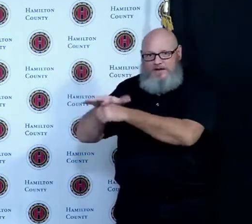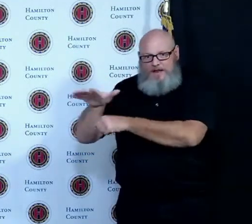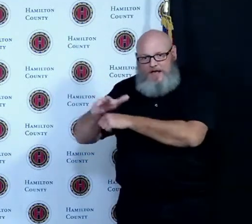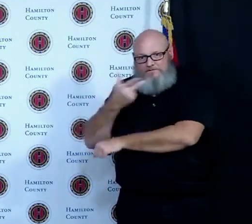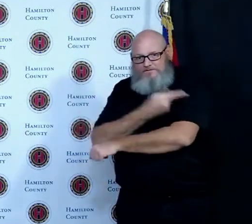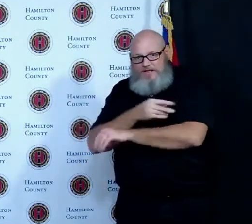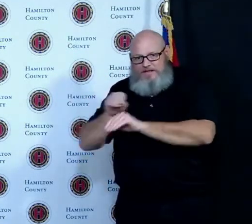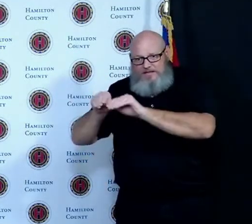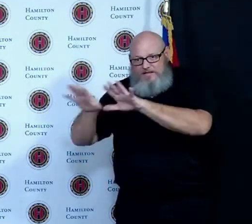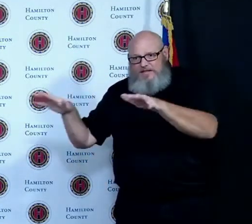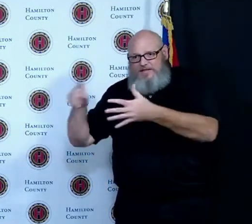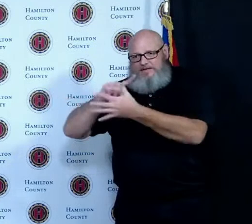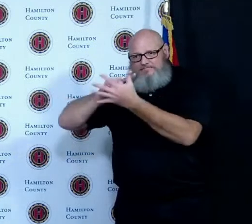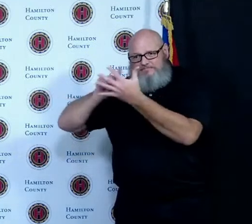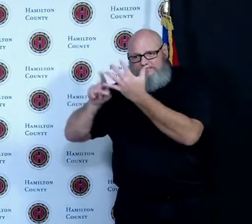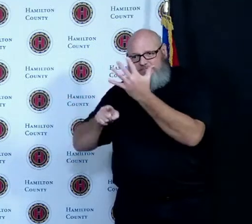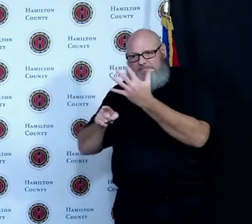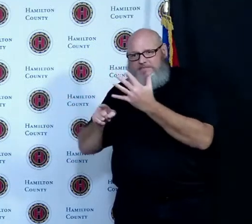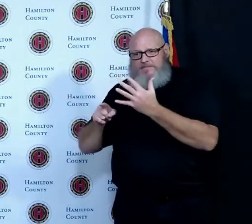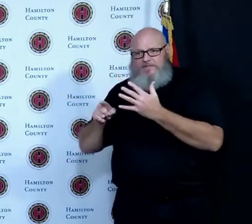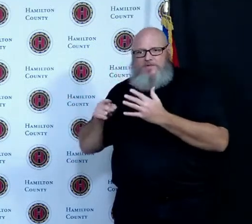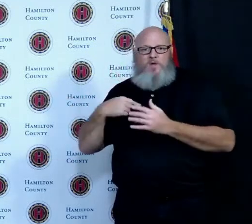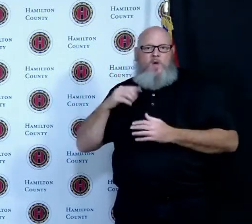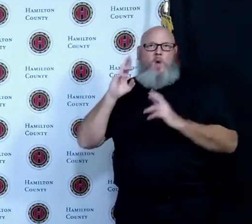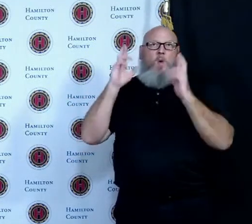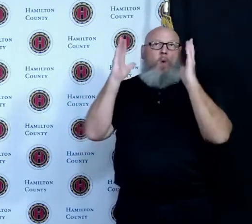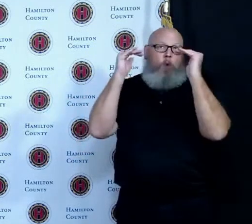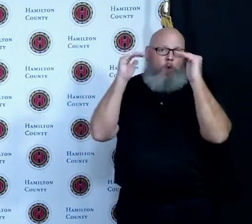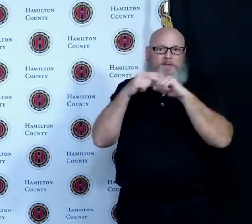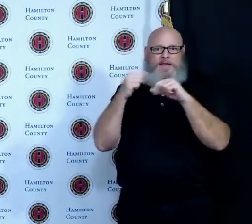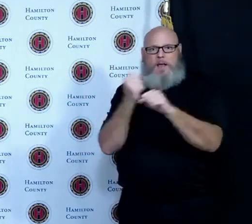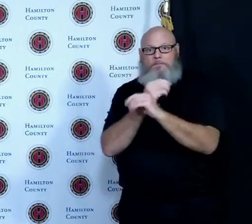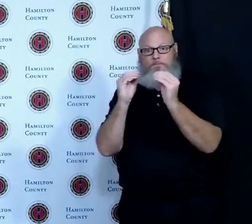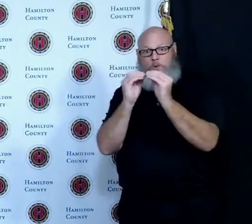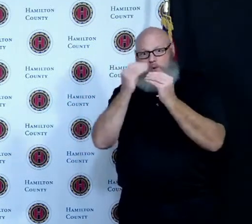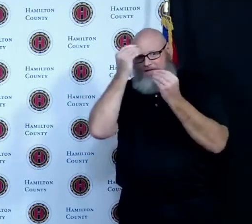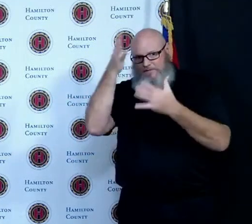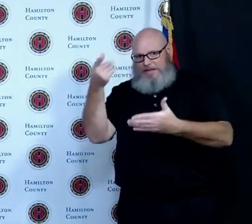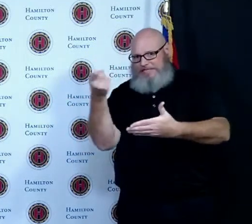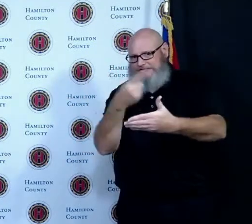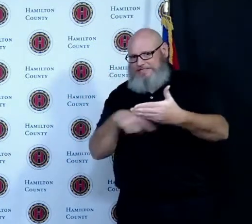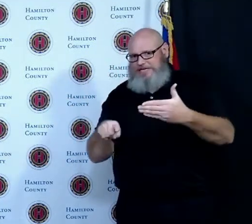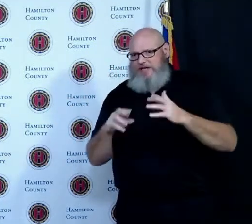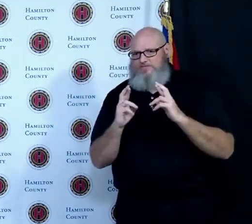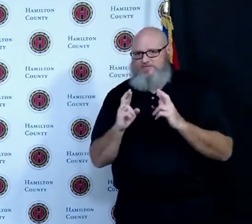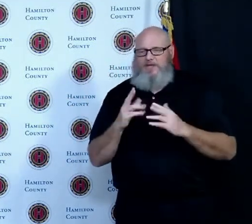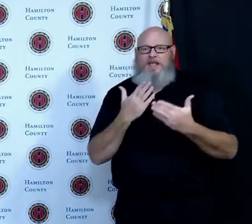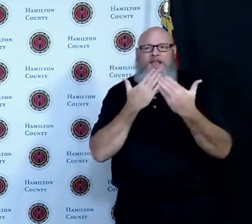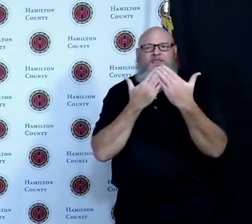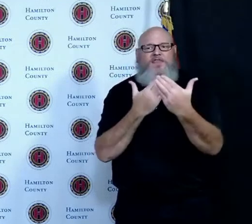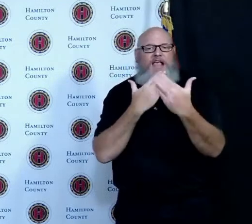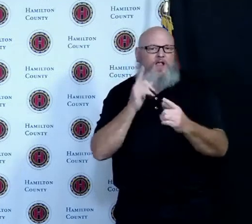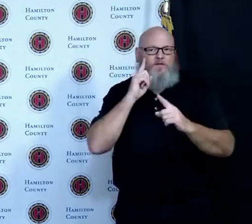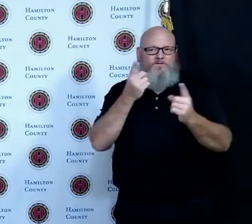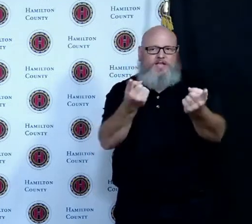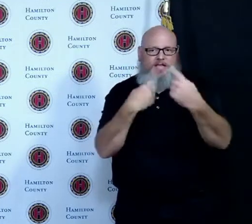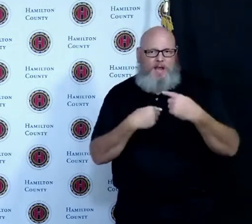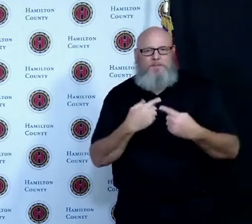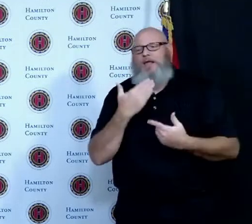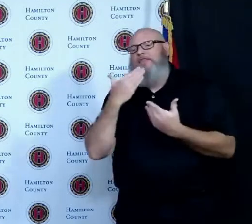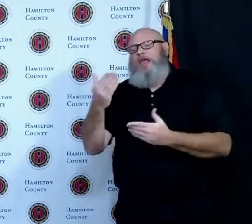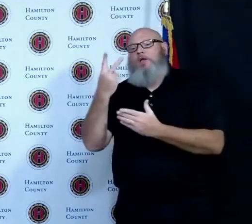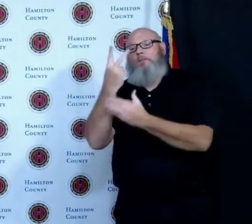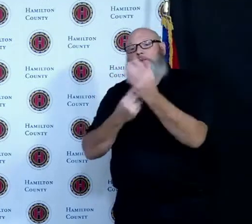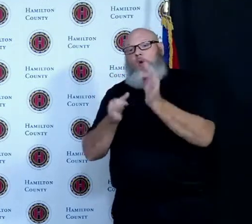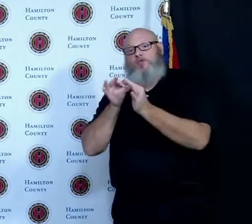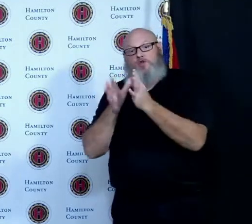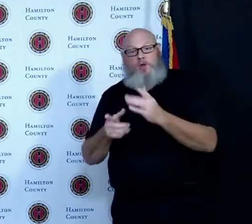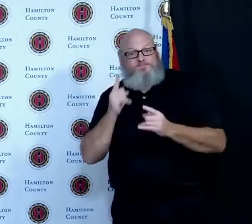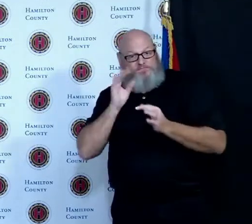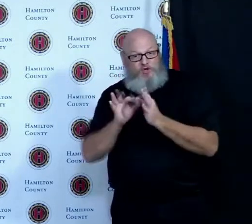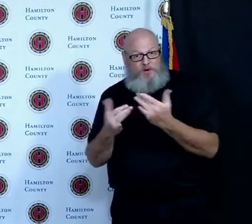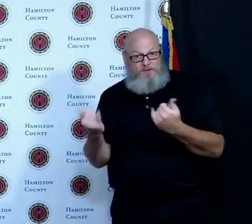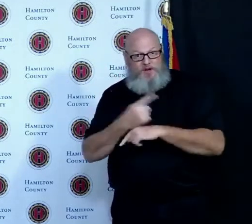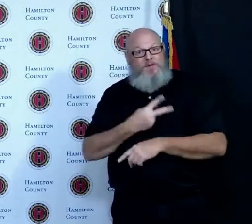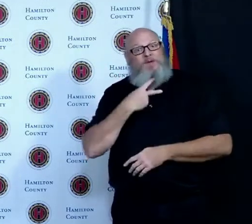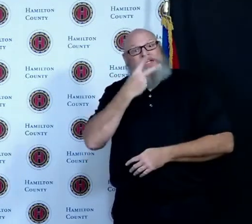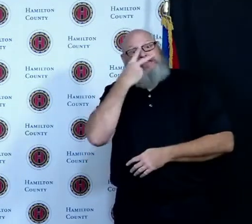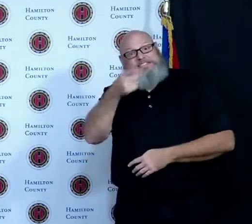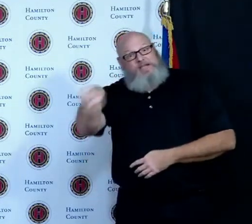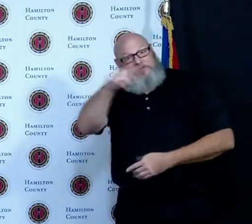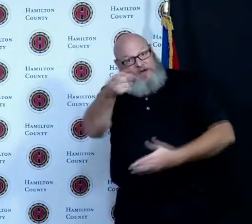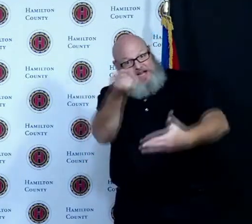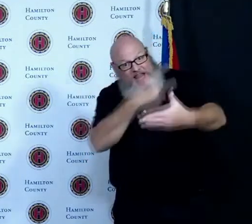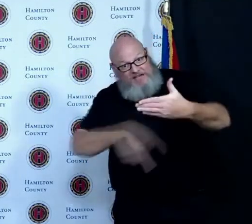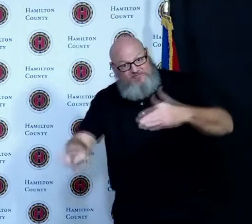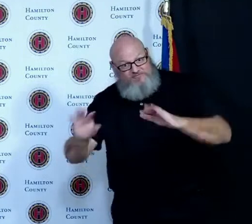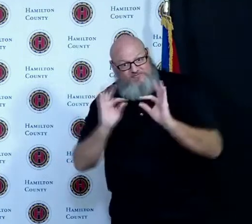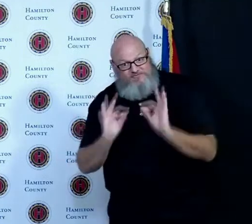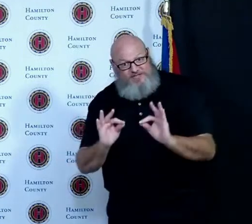week so thank you all for joining thanks again to the interpreters and we'll be back next week